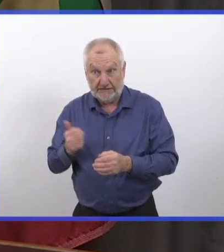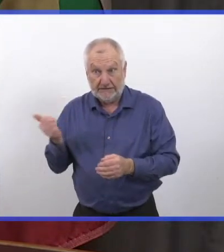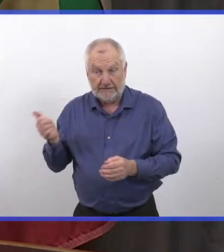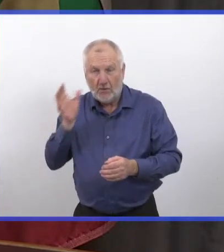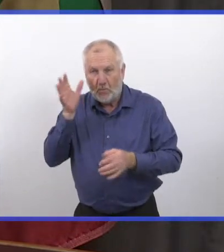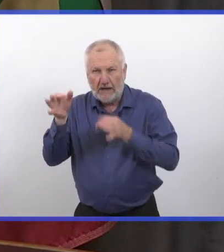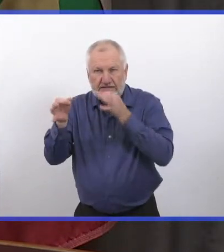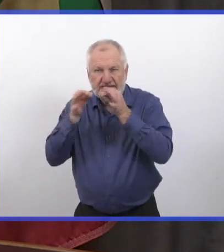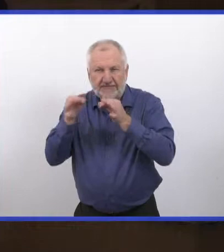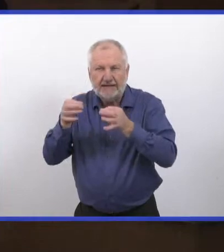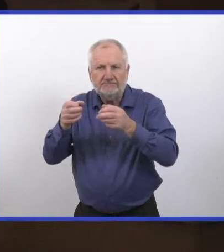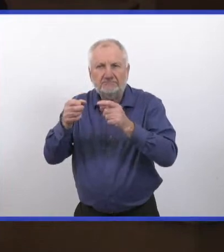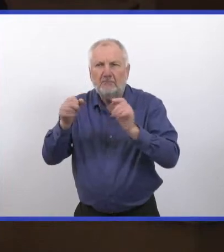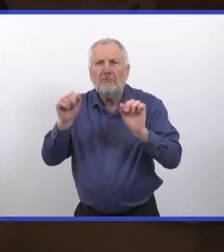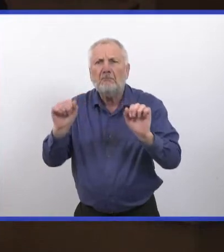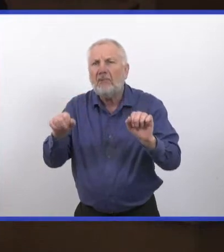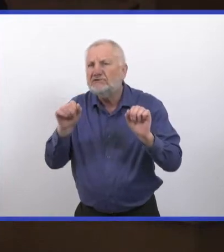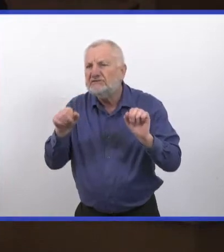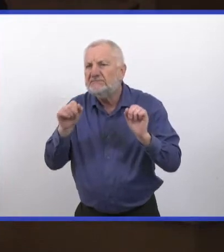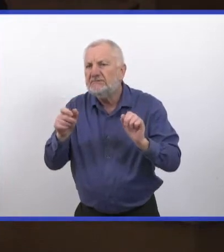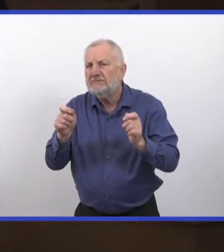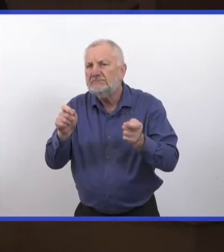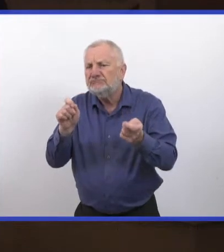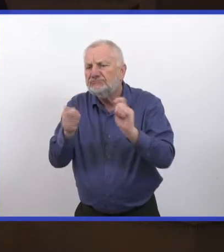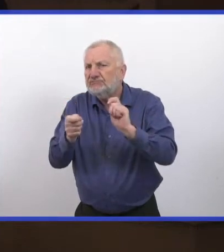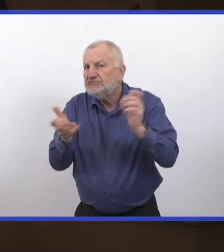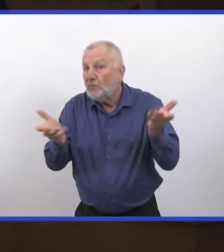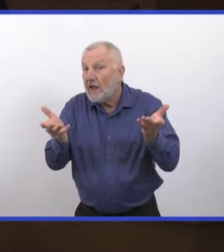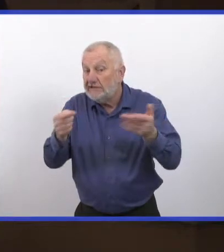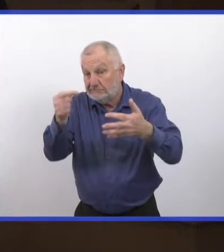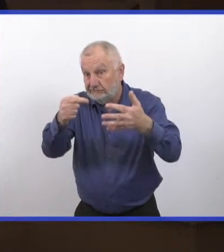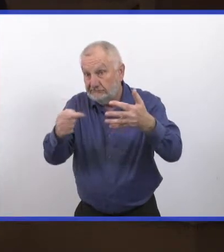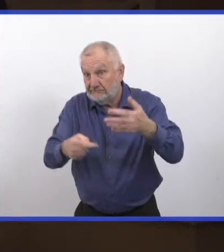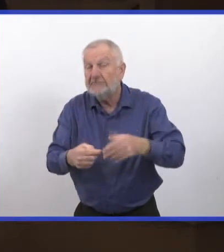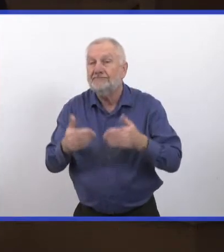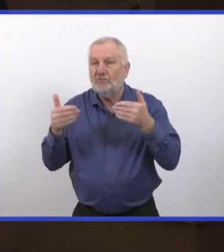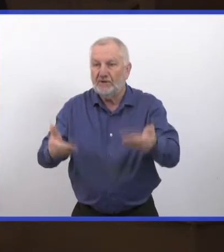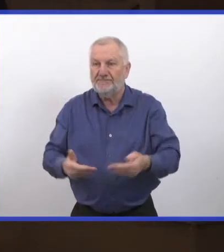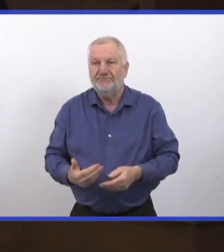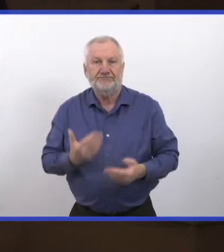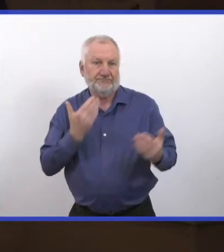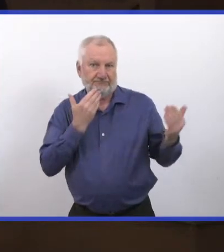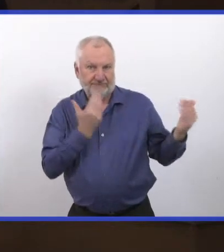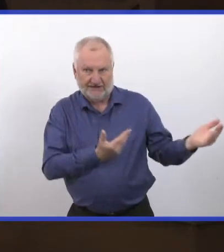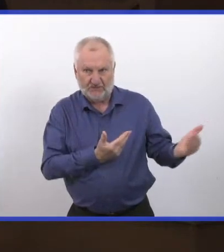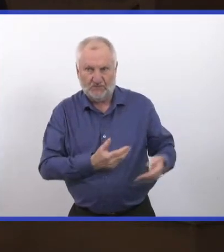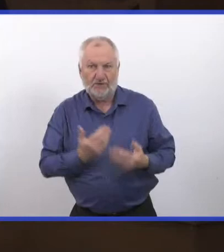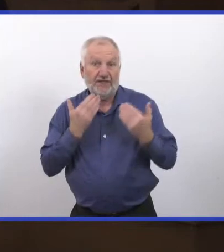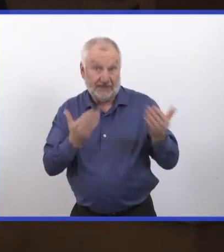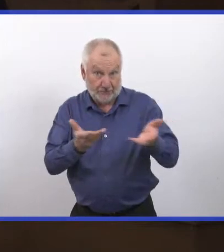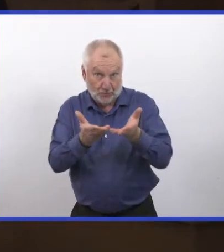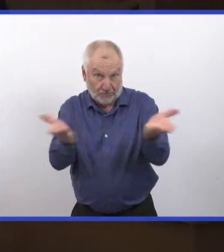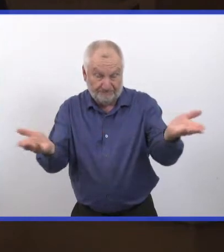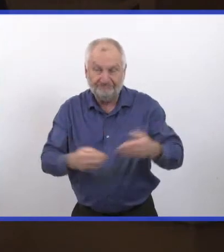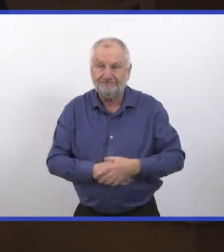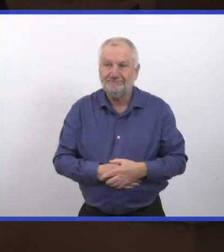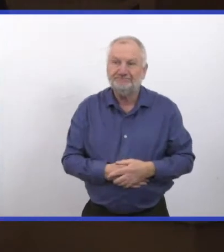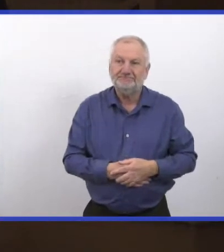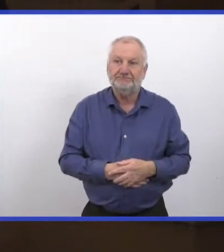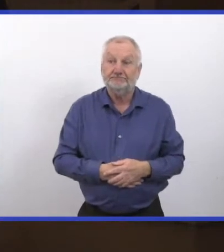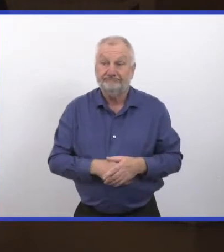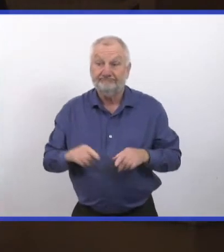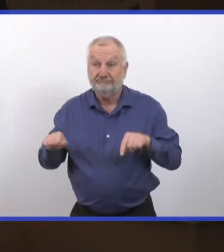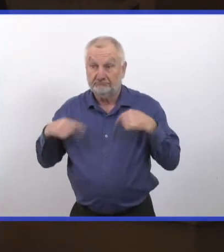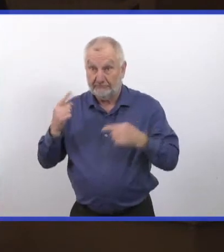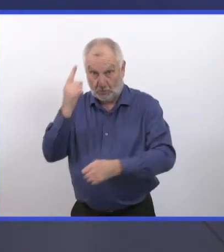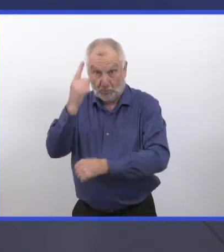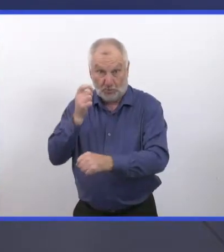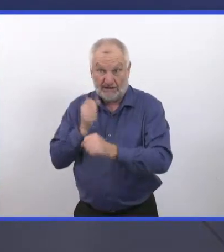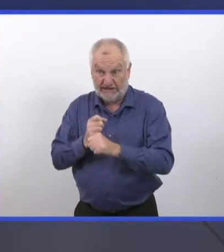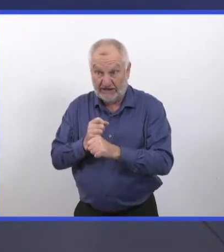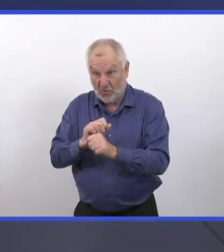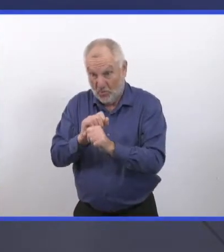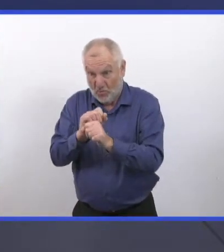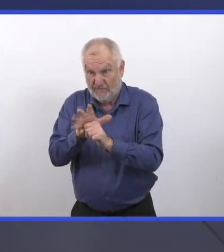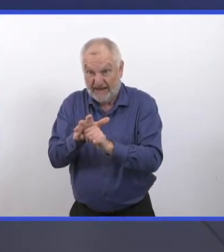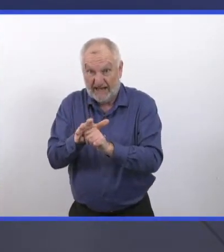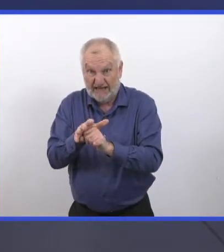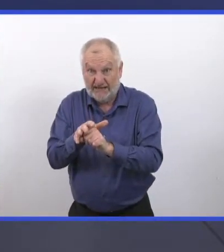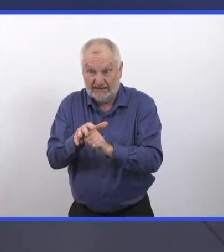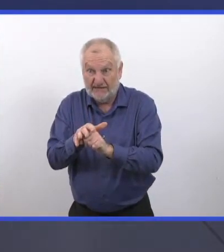These antibodies typically allow the host to be protected from future infections, just like, you know, we have had protection for lots of other viruses in the past.